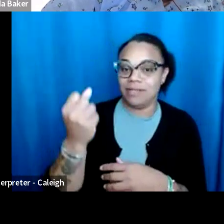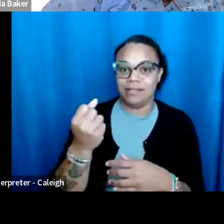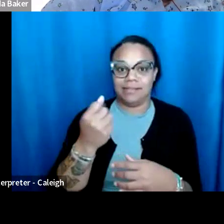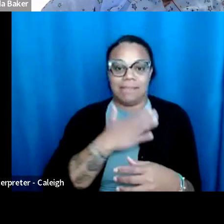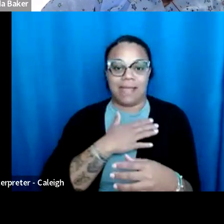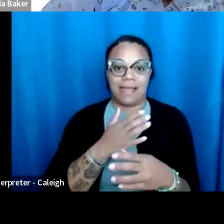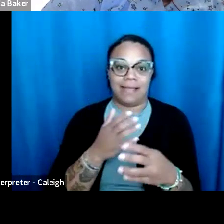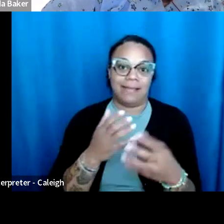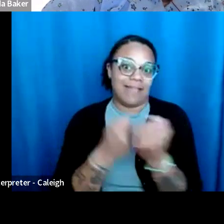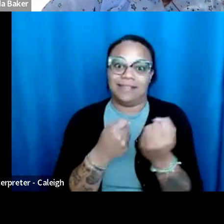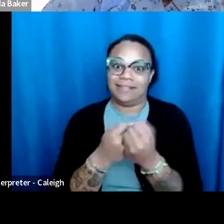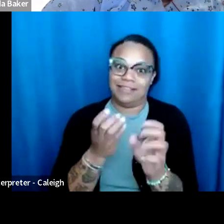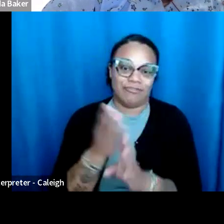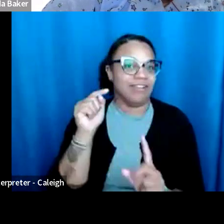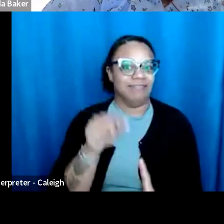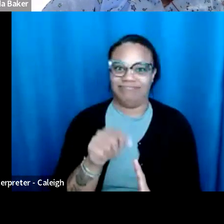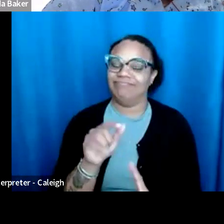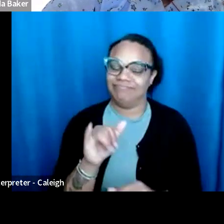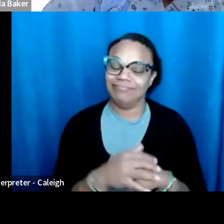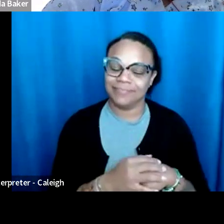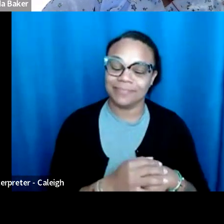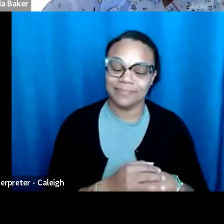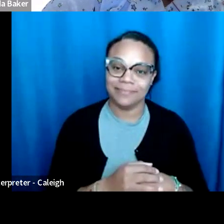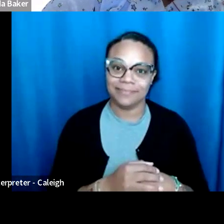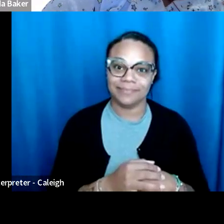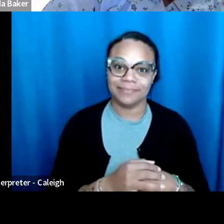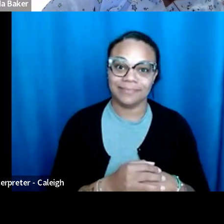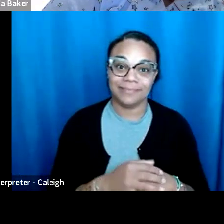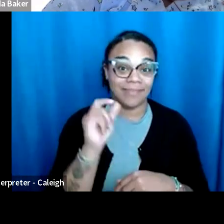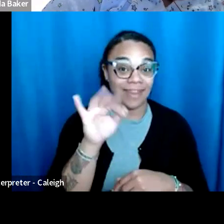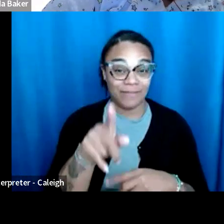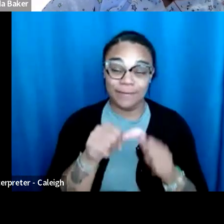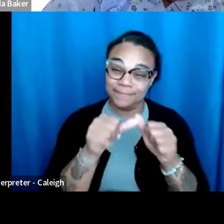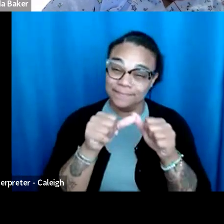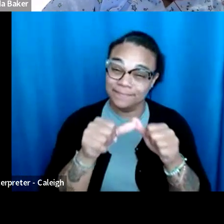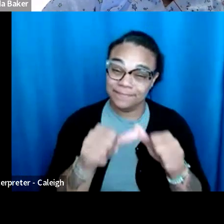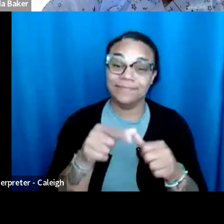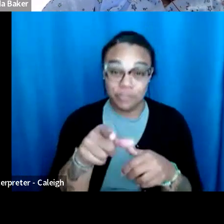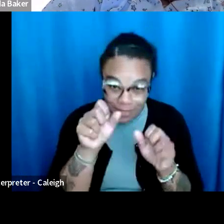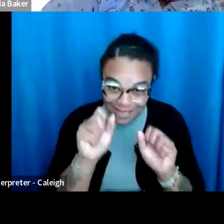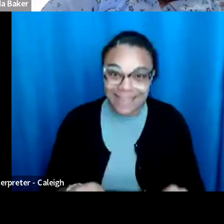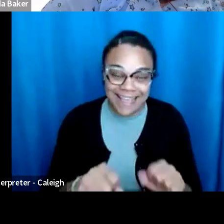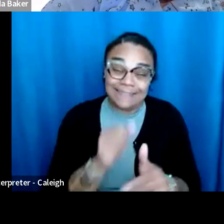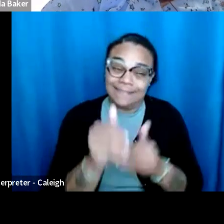So if you stick with things, you can make them happen. They're not gonna happen overnight,